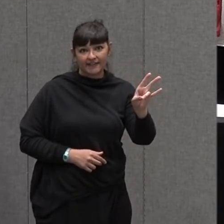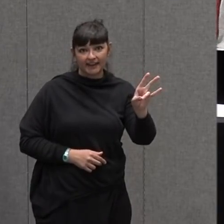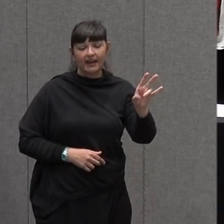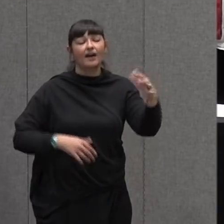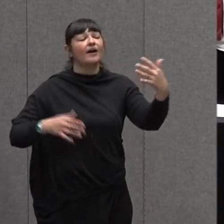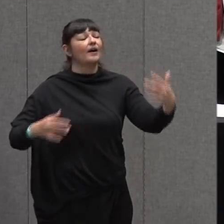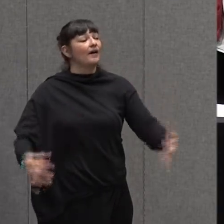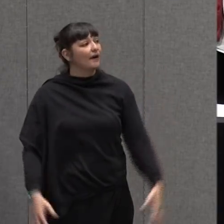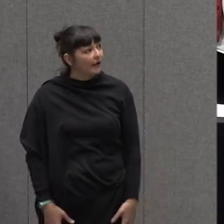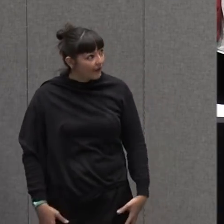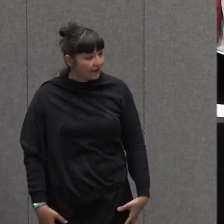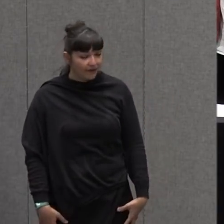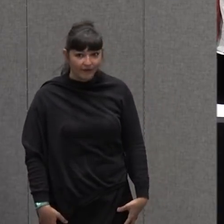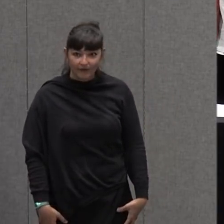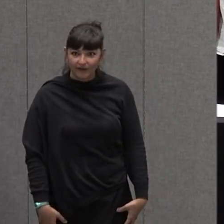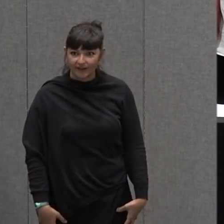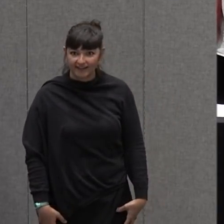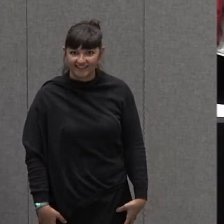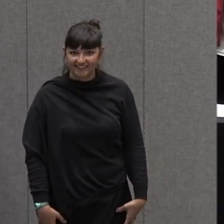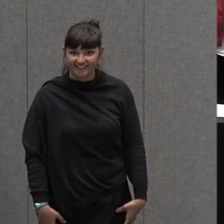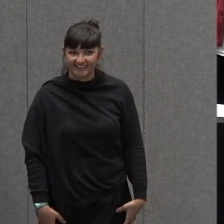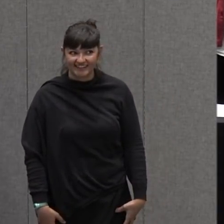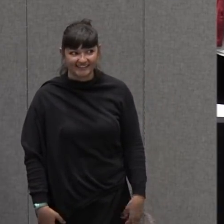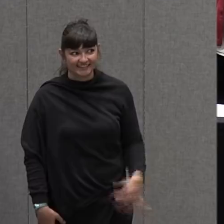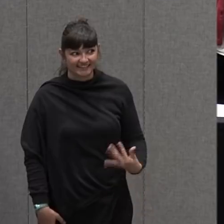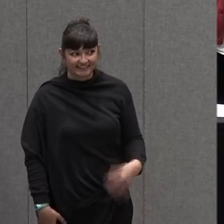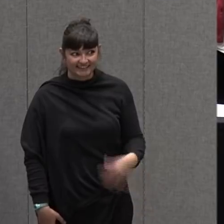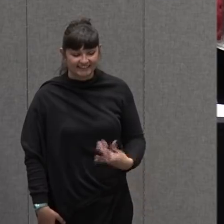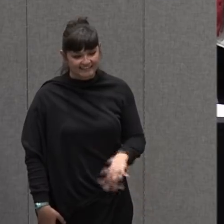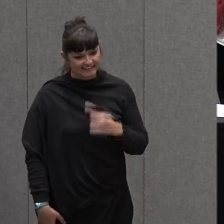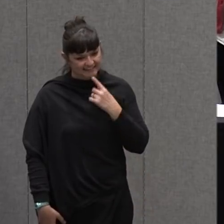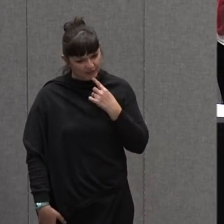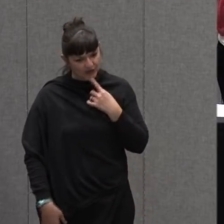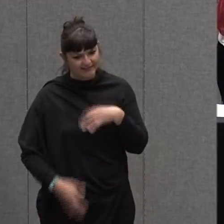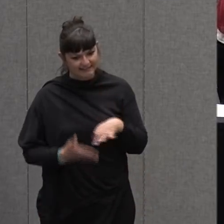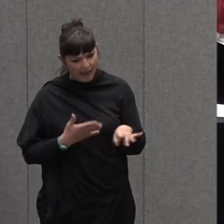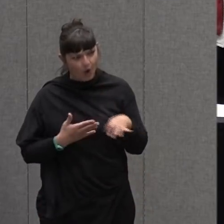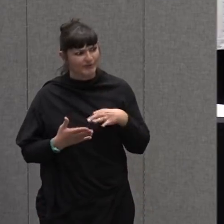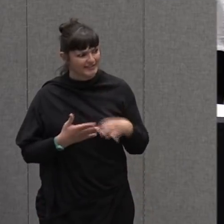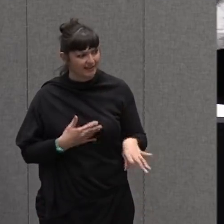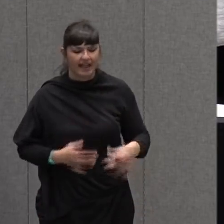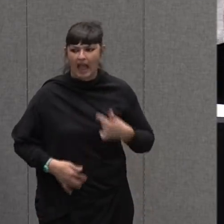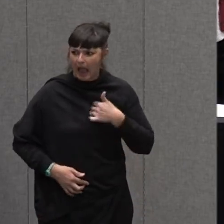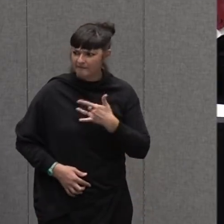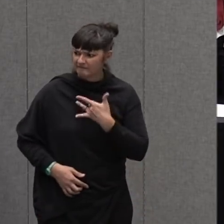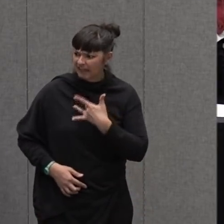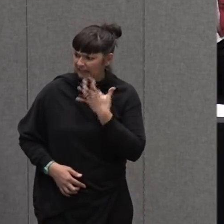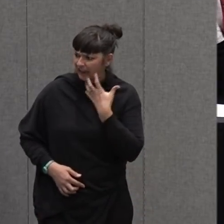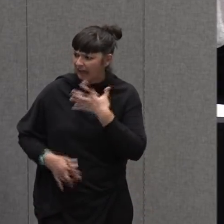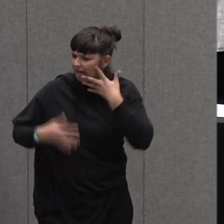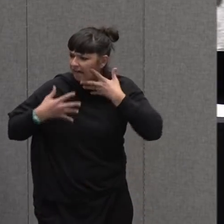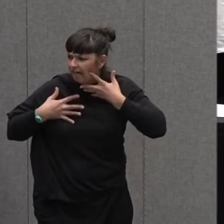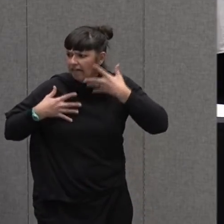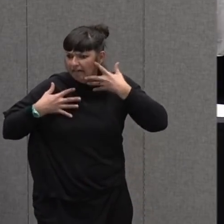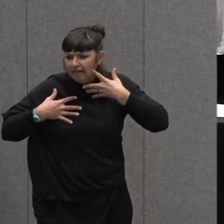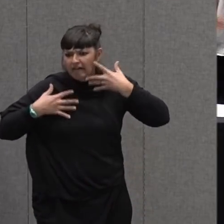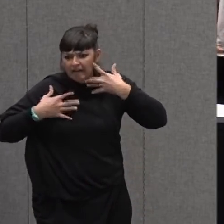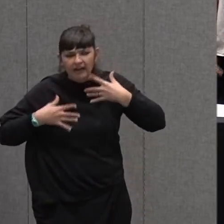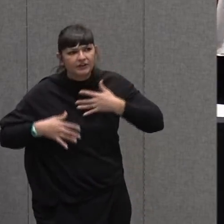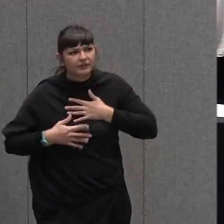Oh! - Oh! That's some serious counting. I'm starting to feel a little hot. I am too (both mumbling) I'm sorry I'm talking over you.